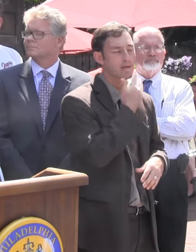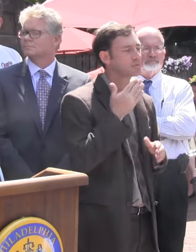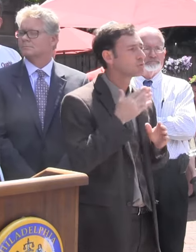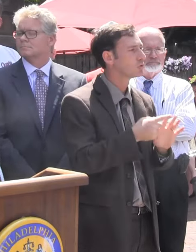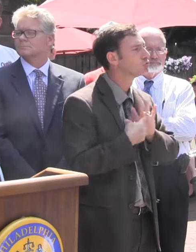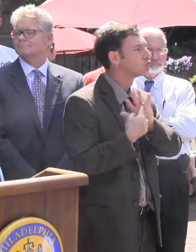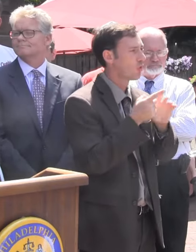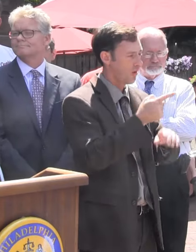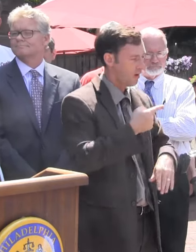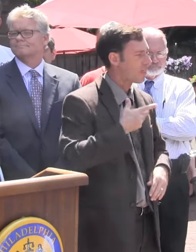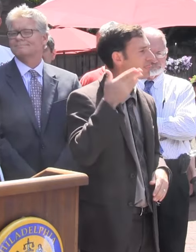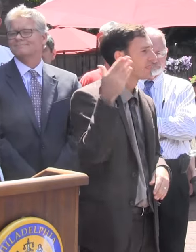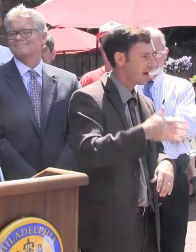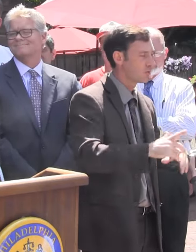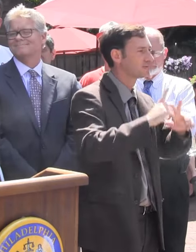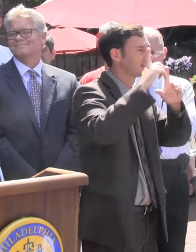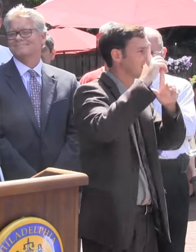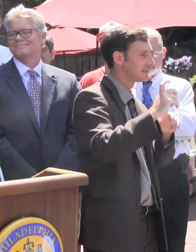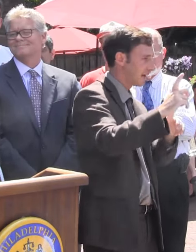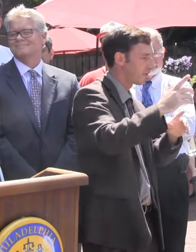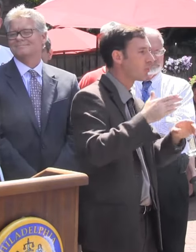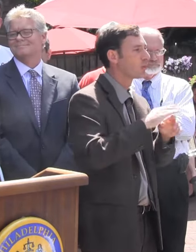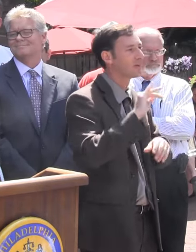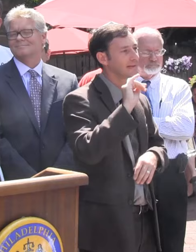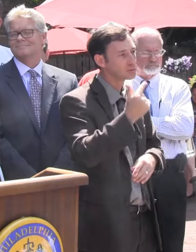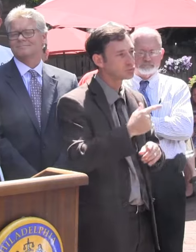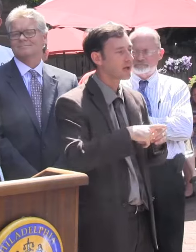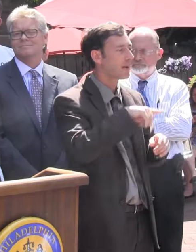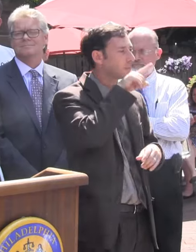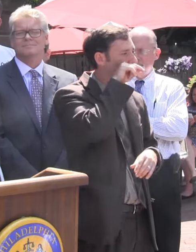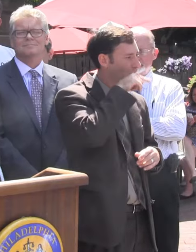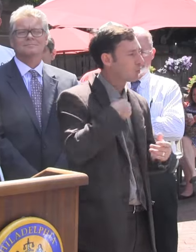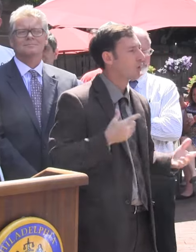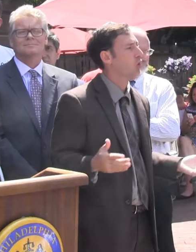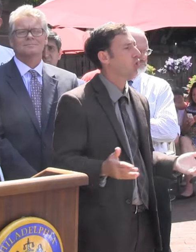you're there is to snap it. Through Instagram and Twitter we're encouraging participants